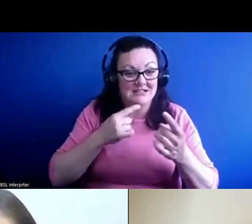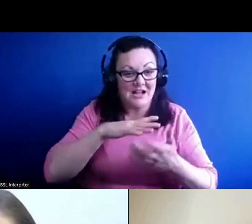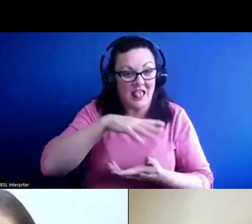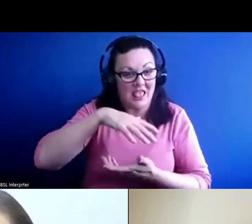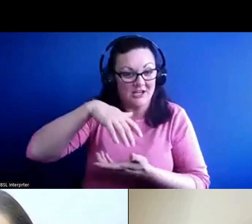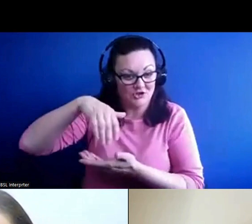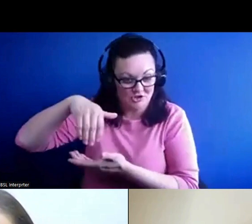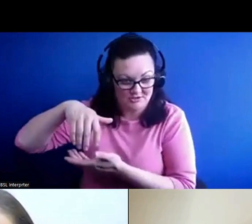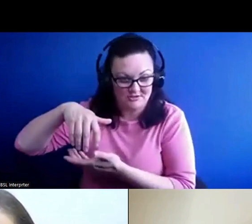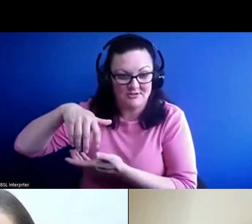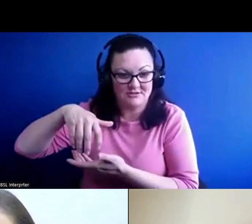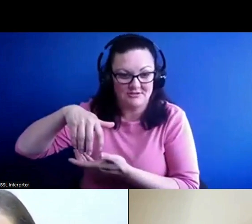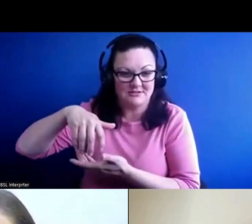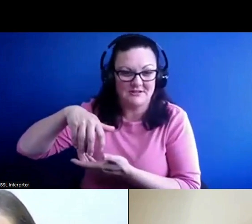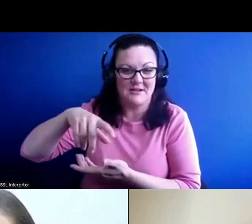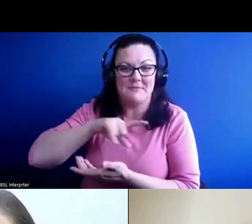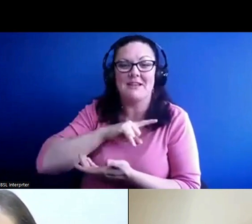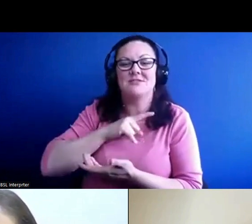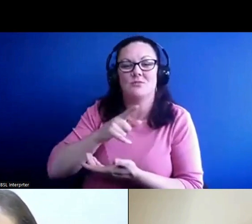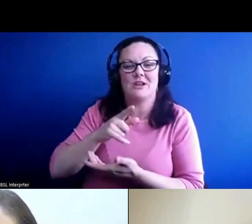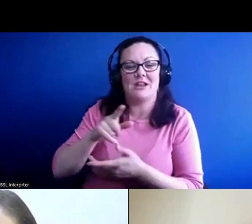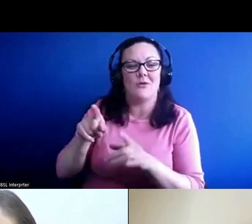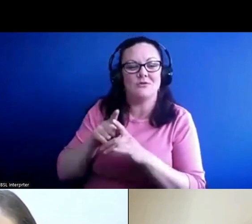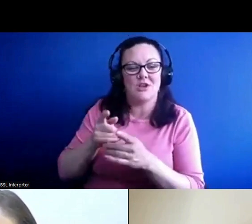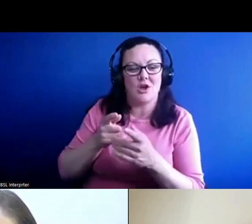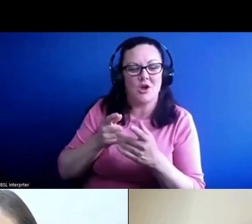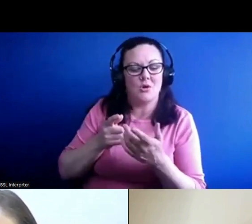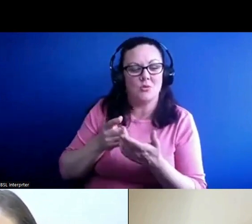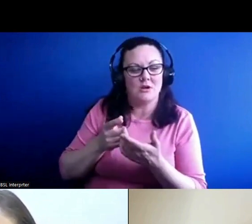because we also facilitate collection of data using an